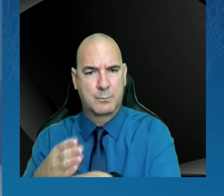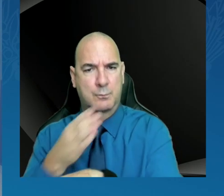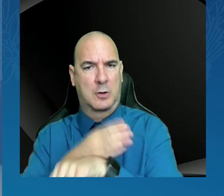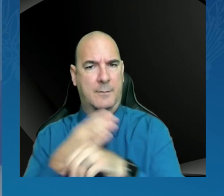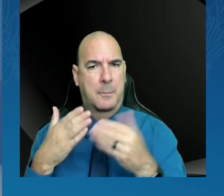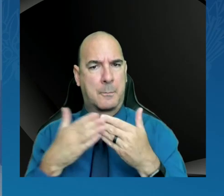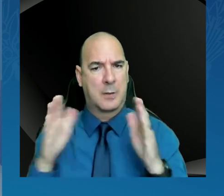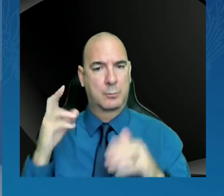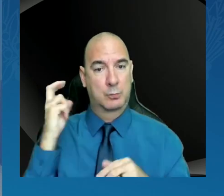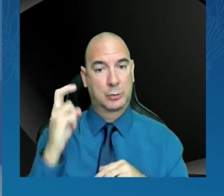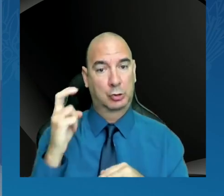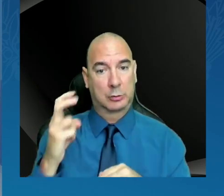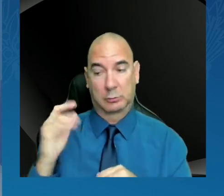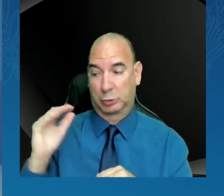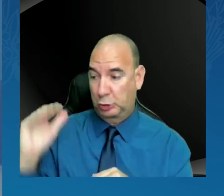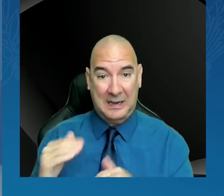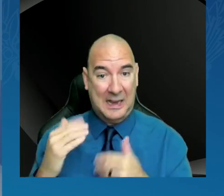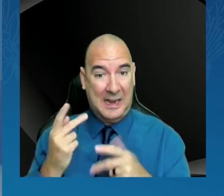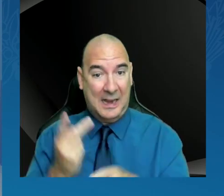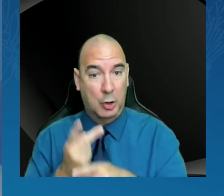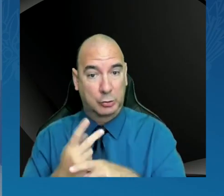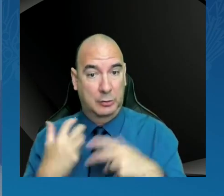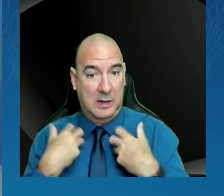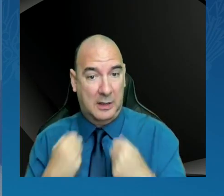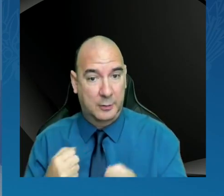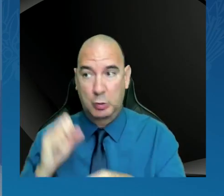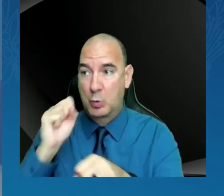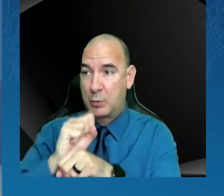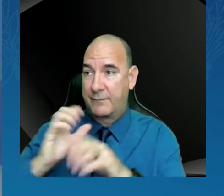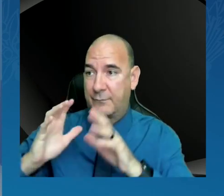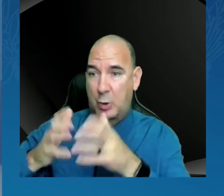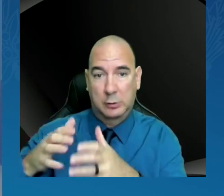so that everyone who needs better care can have access to better care,